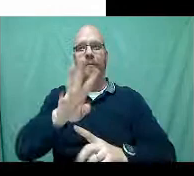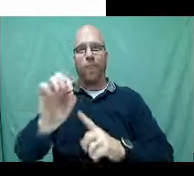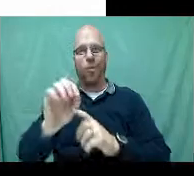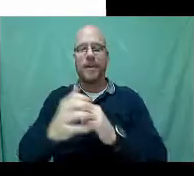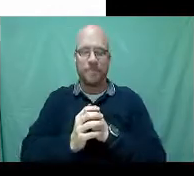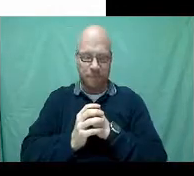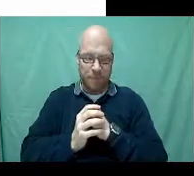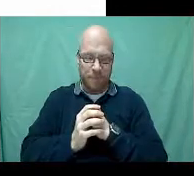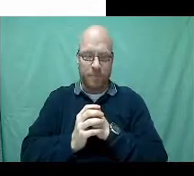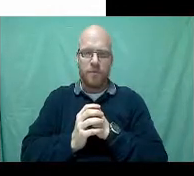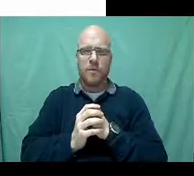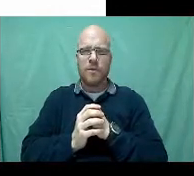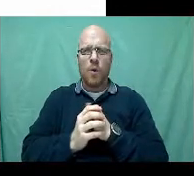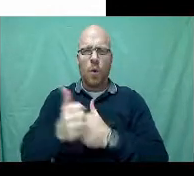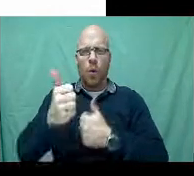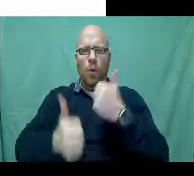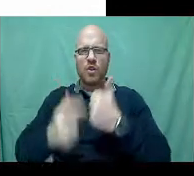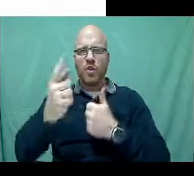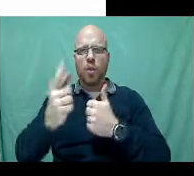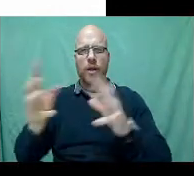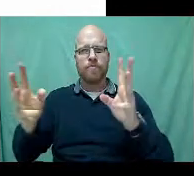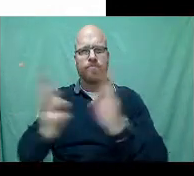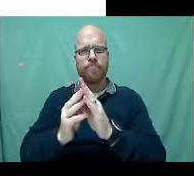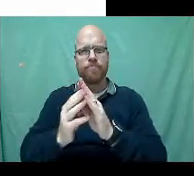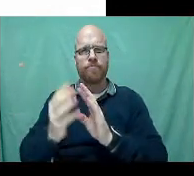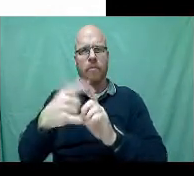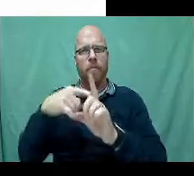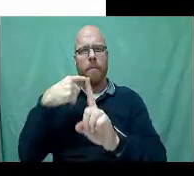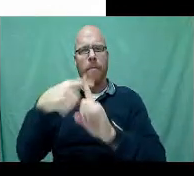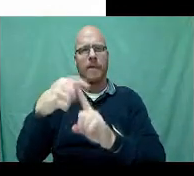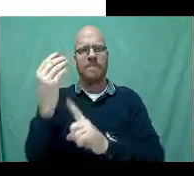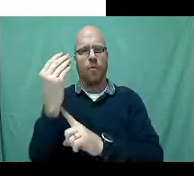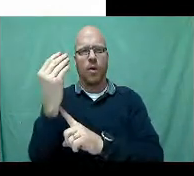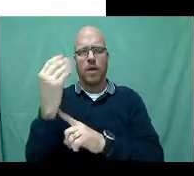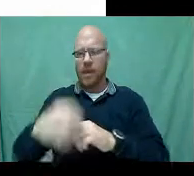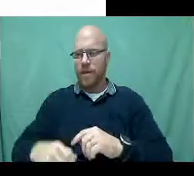Okay. Now which one would add up to be a positive 14?